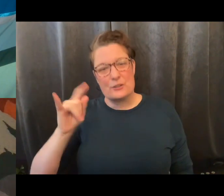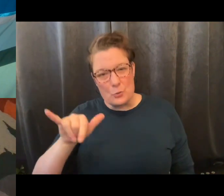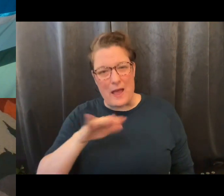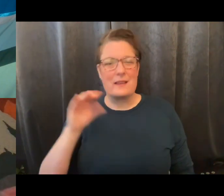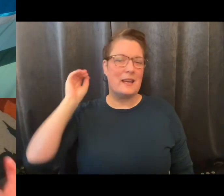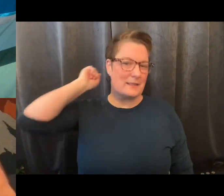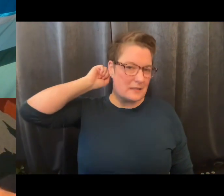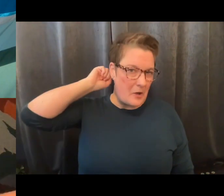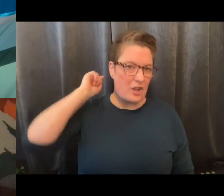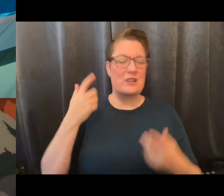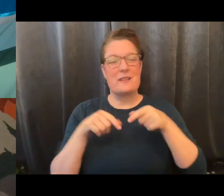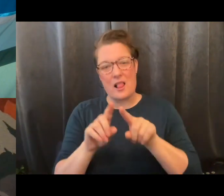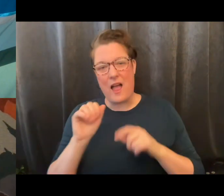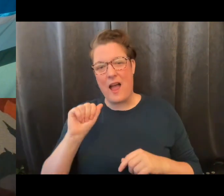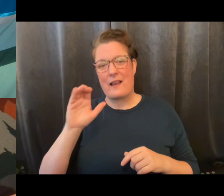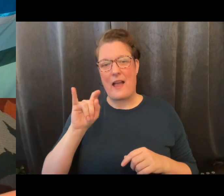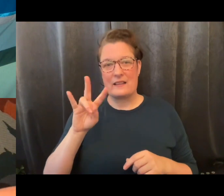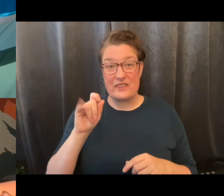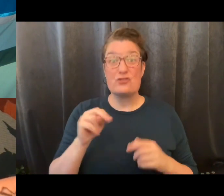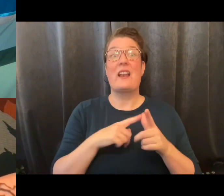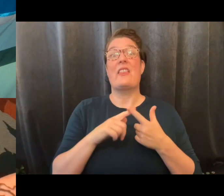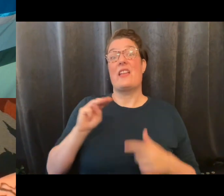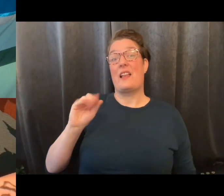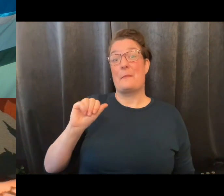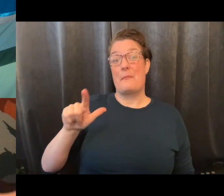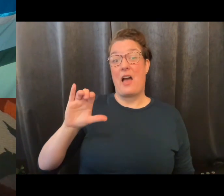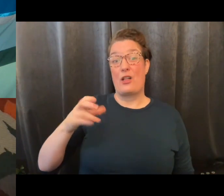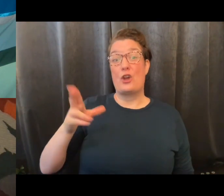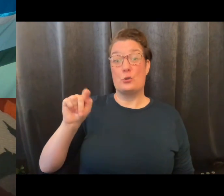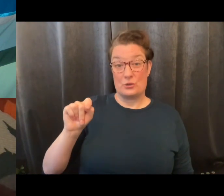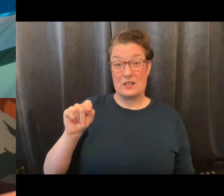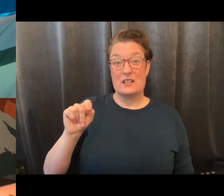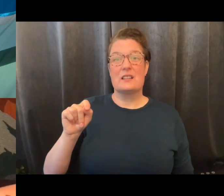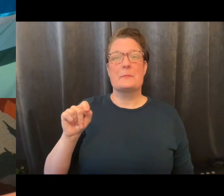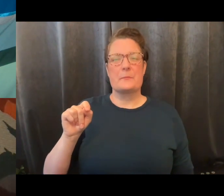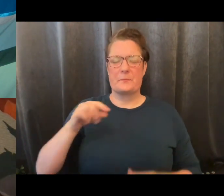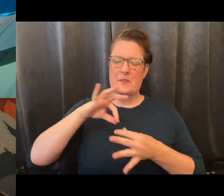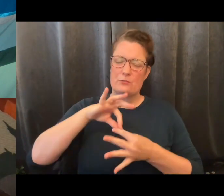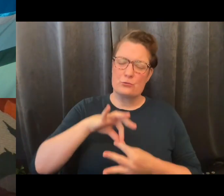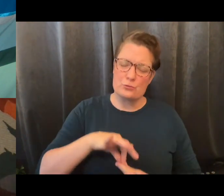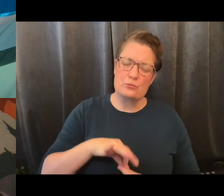And then Malchut, which is rooting deep, physical reality, also sometimes called